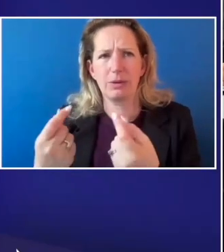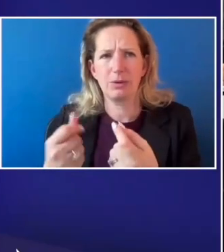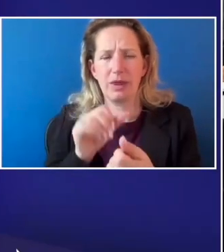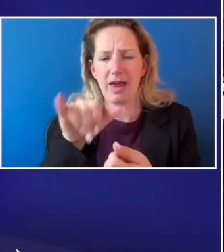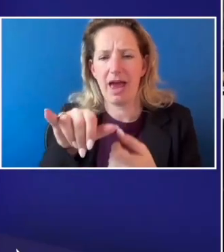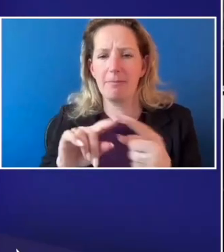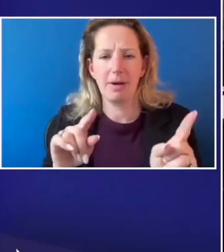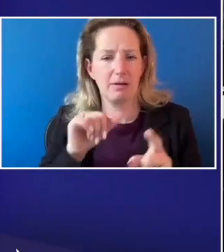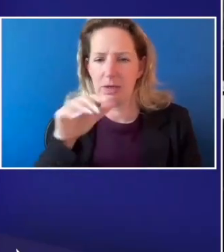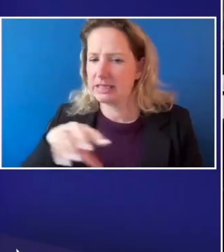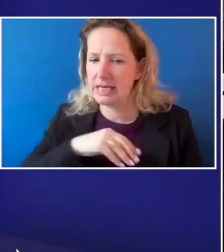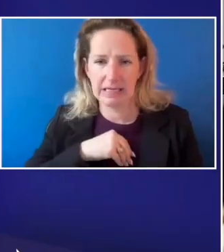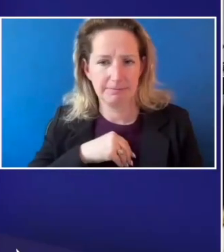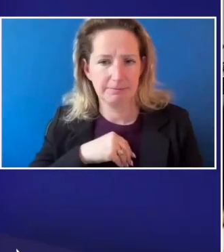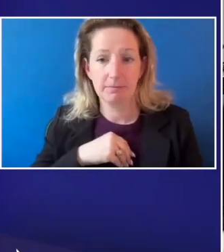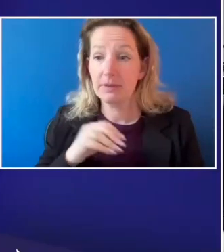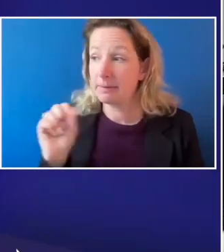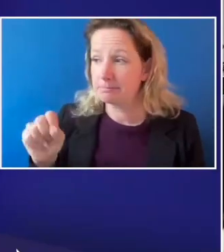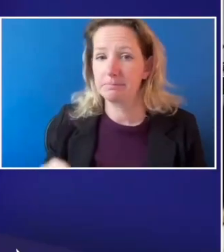But I mean, whatever. Okay.